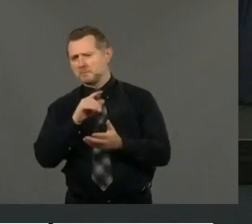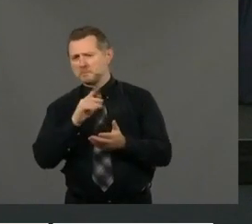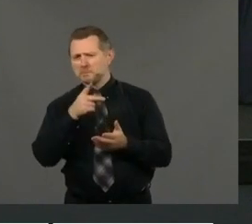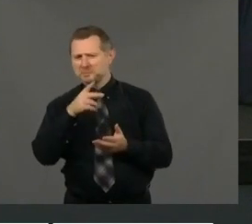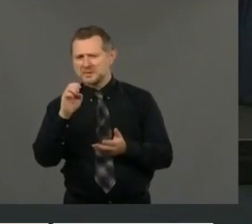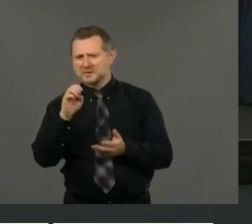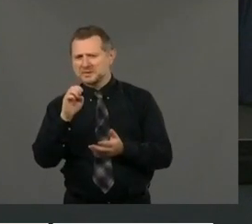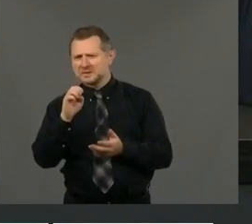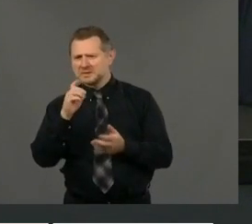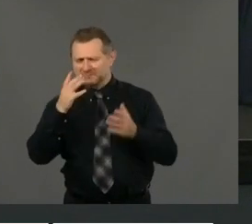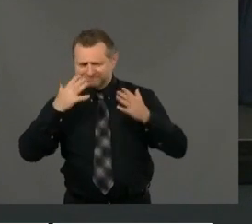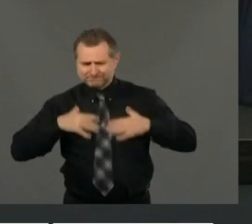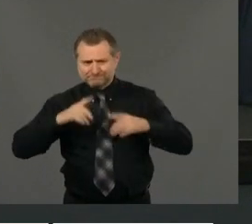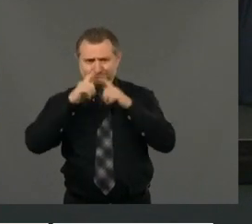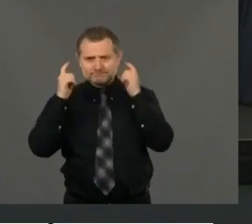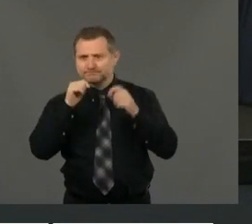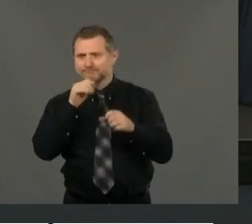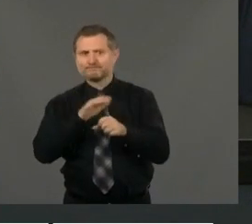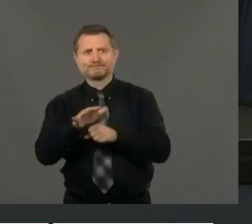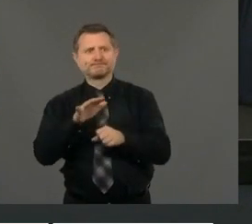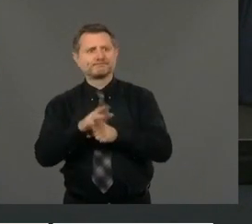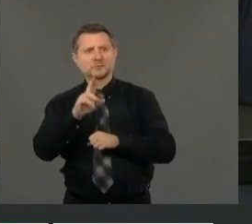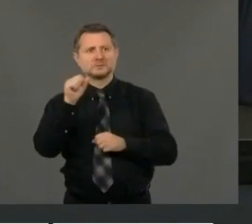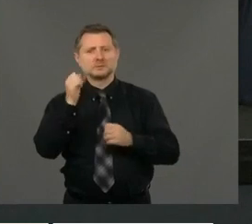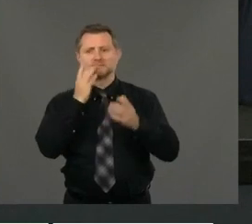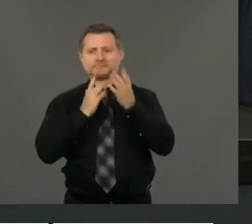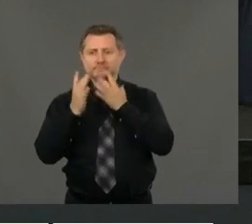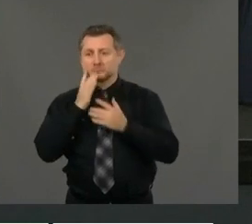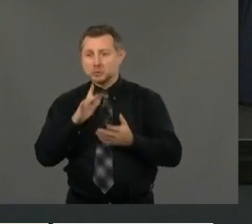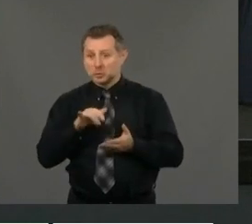YOU ADD THE TWO NUMBERS